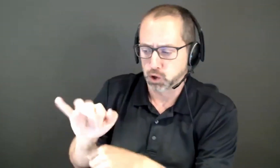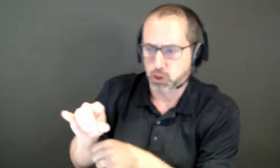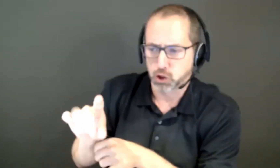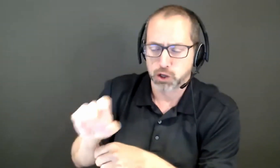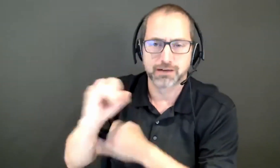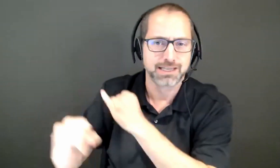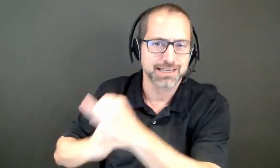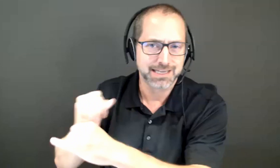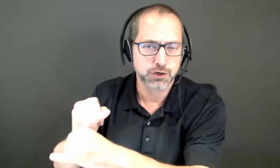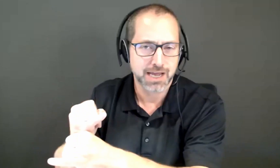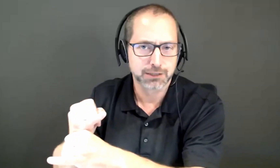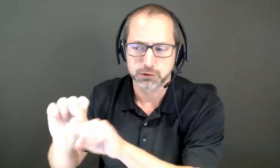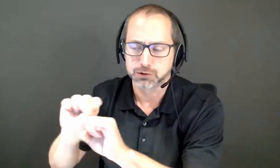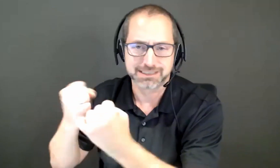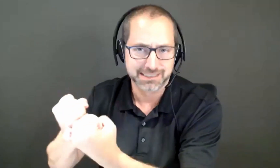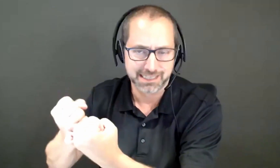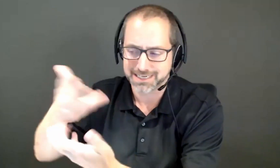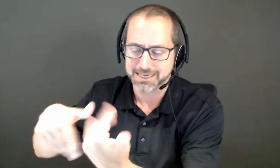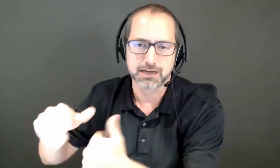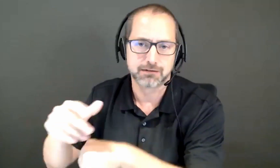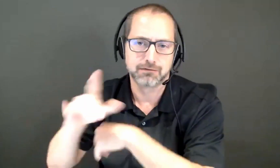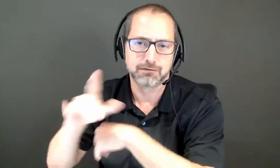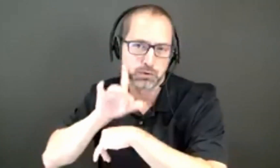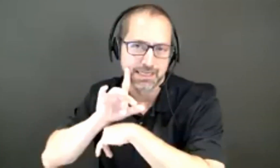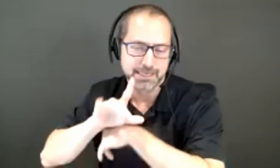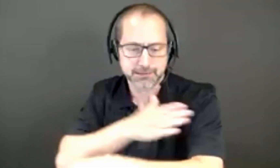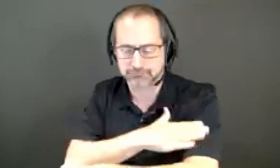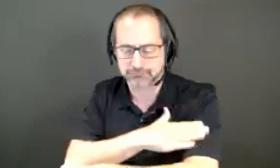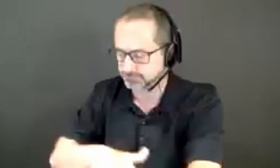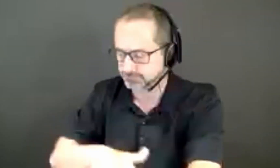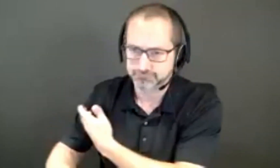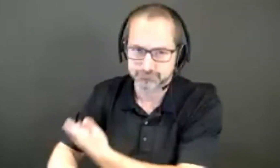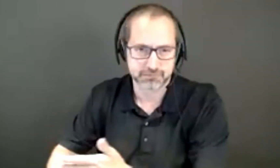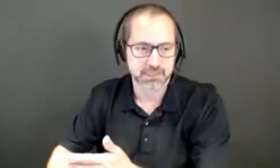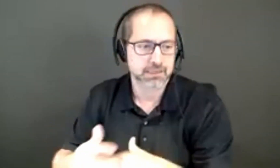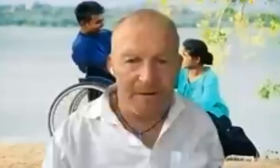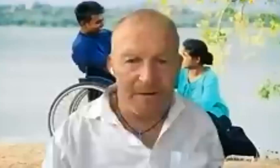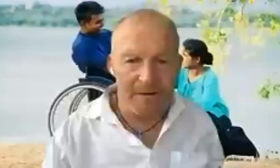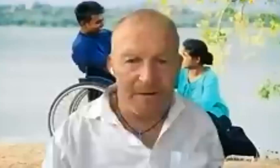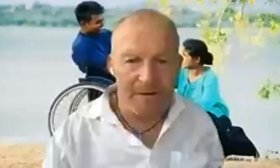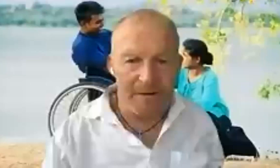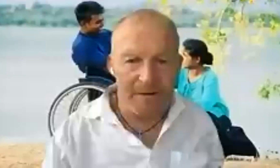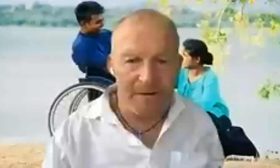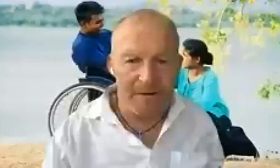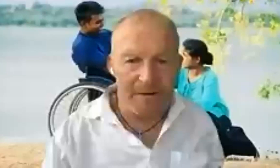Prosthetics and Orthotics. And I also do things obviously with other organizations and design